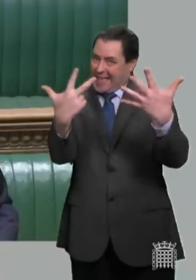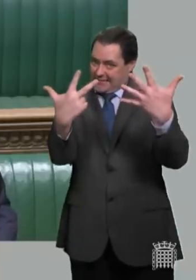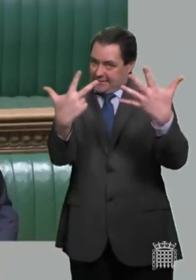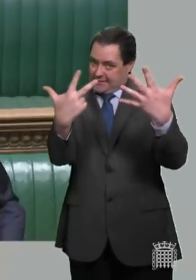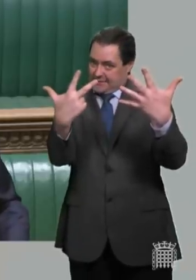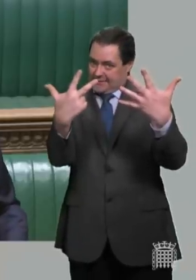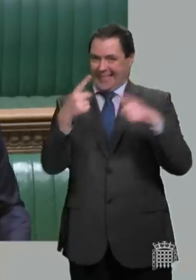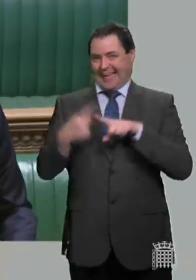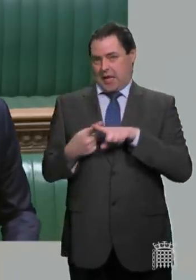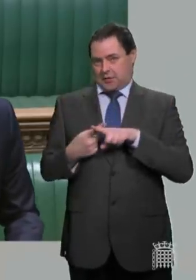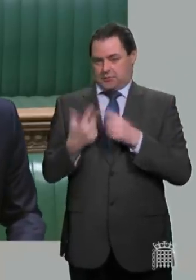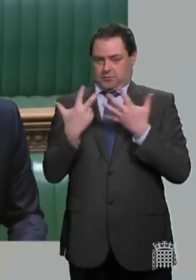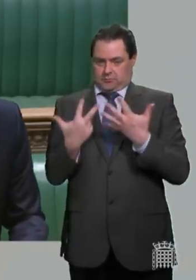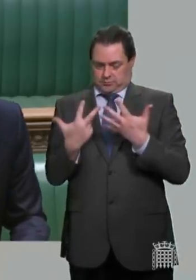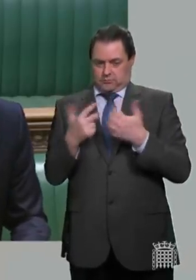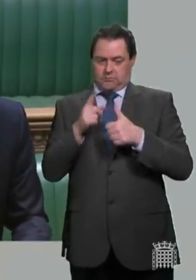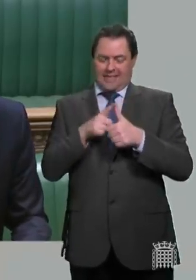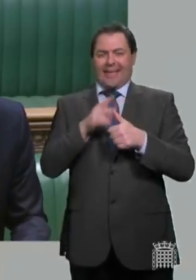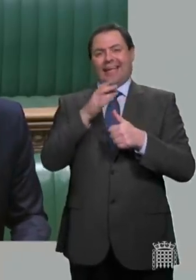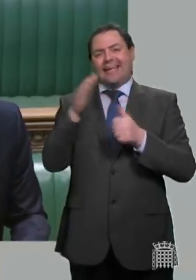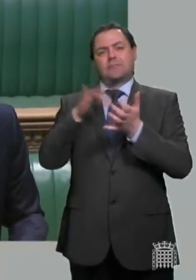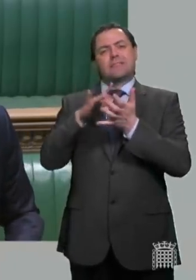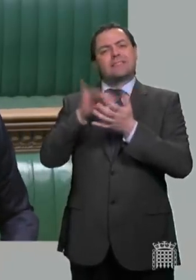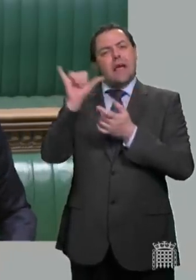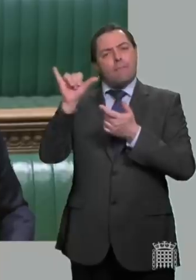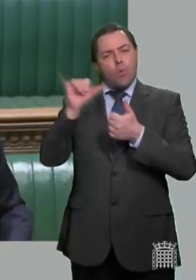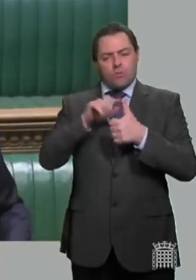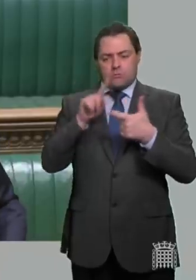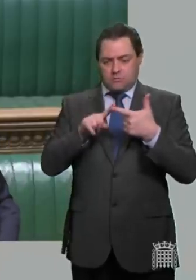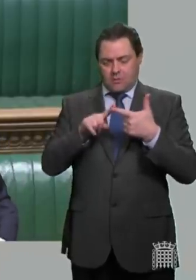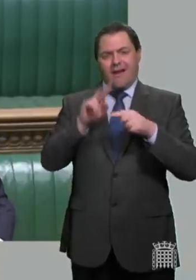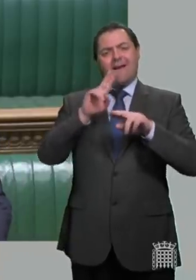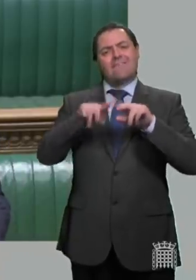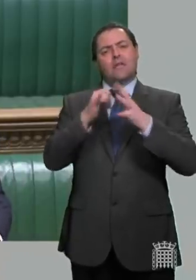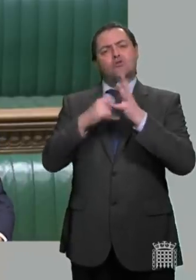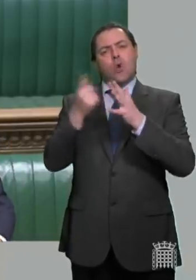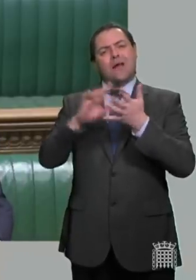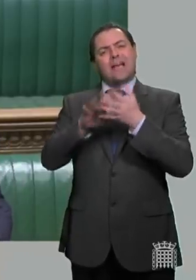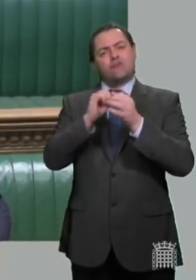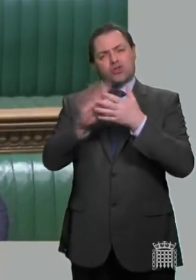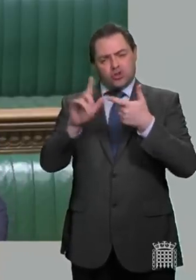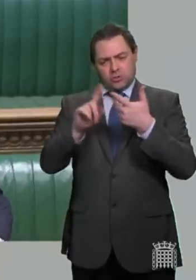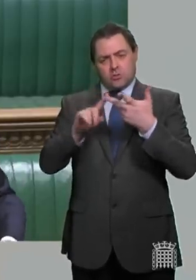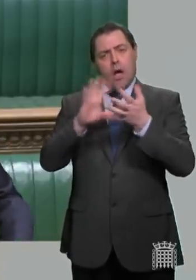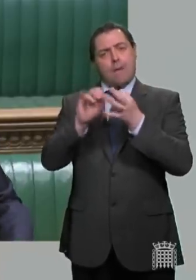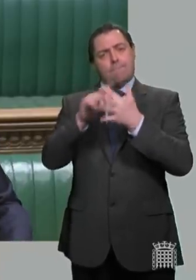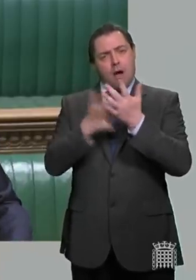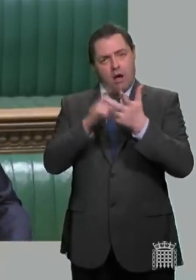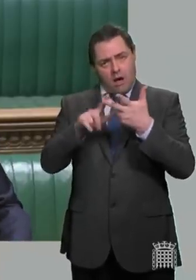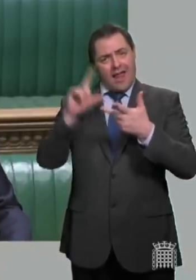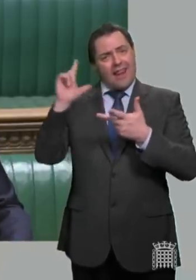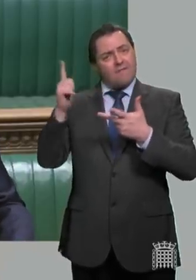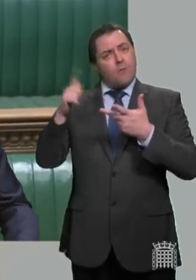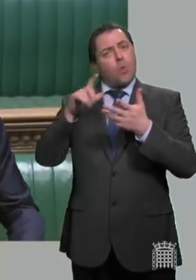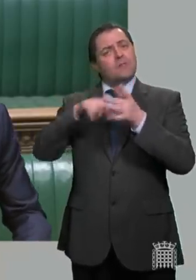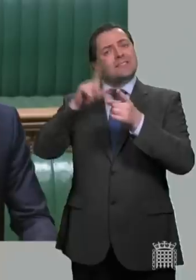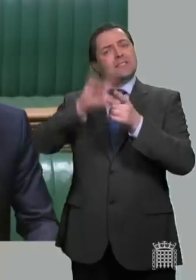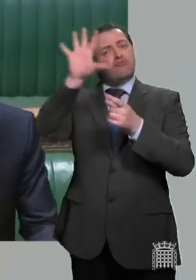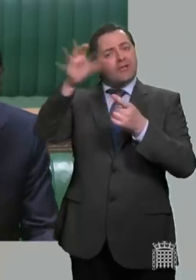in England: East Midlands airport; Felixstowe and Harwich; Humber; Liverpool city region; Plymouth;